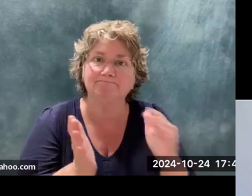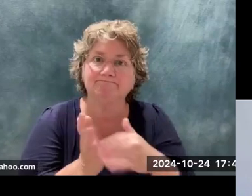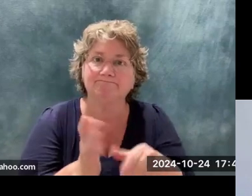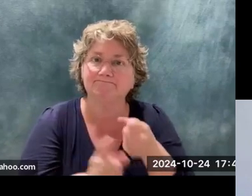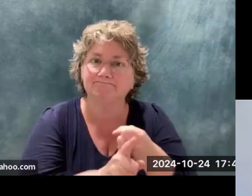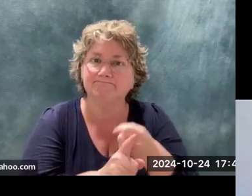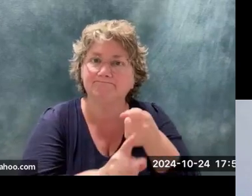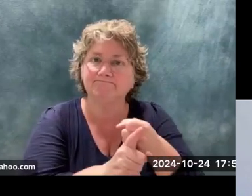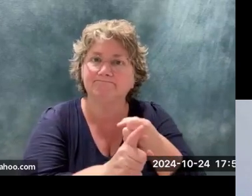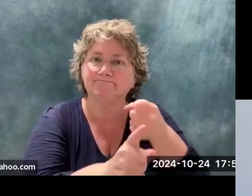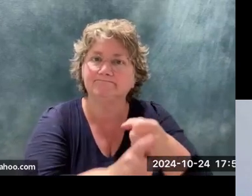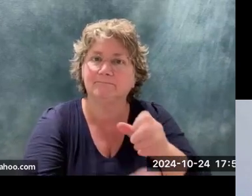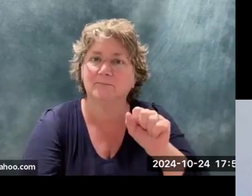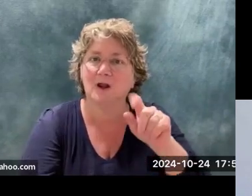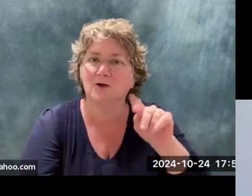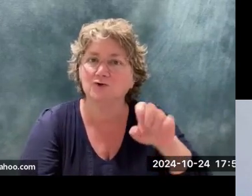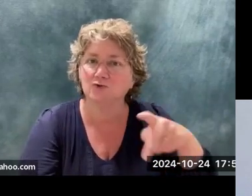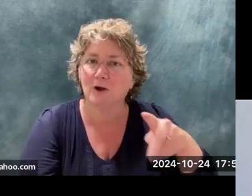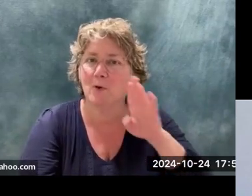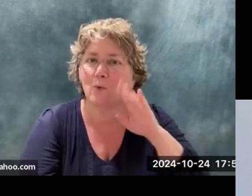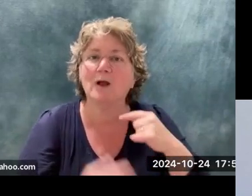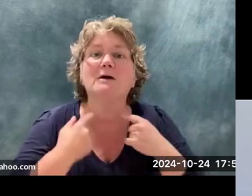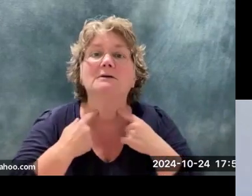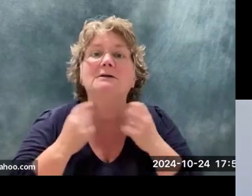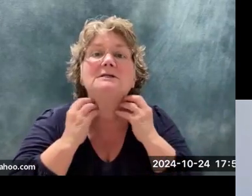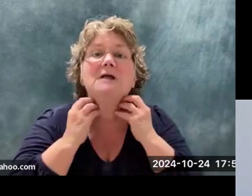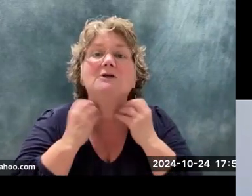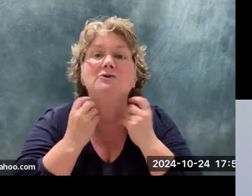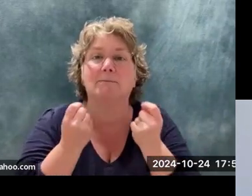Thank you for that. All the questions are fabulous. Thank you.